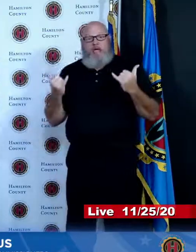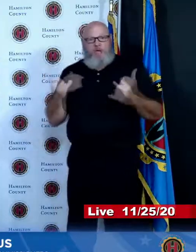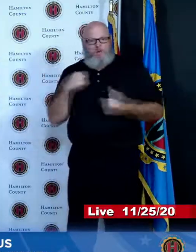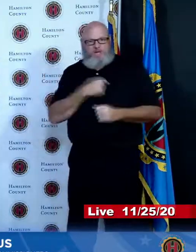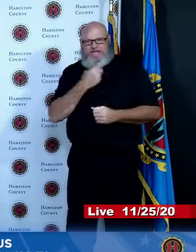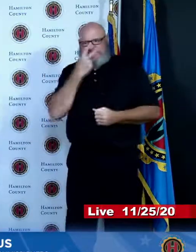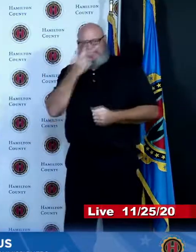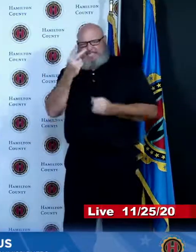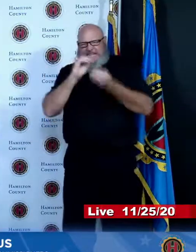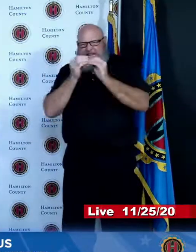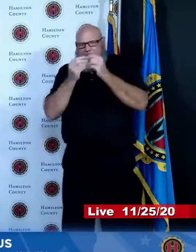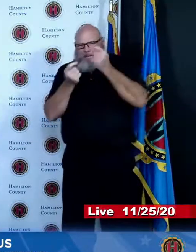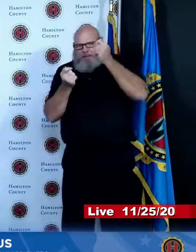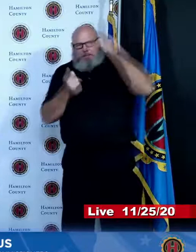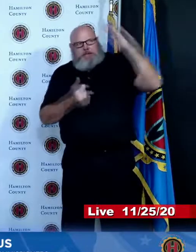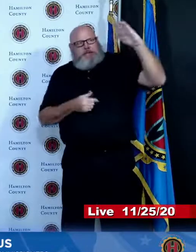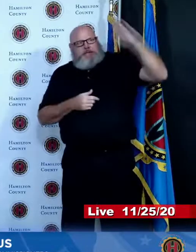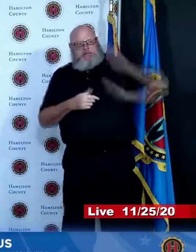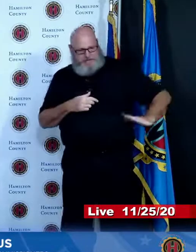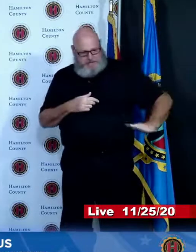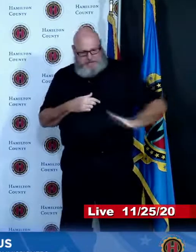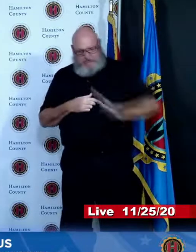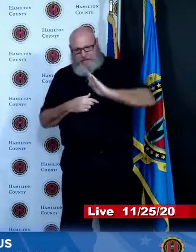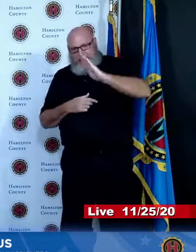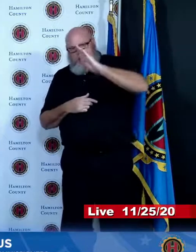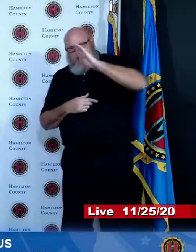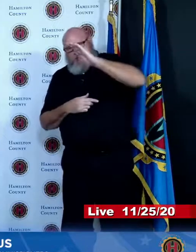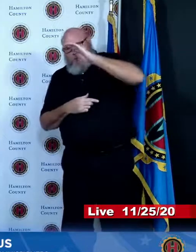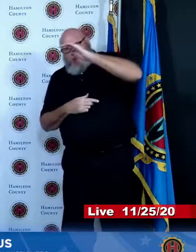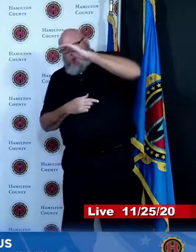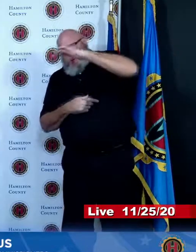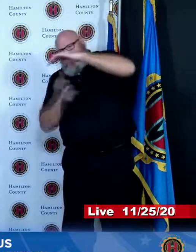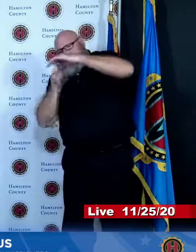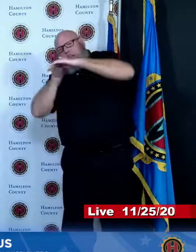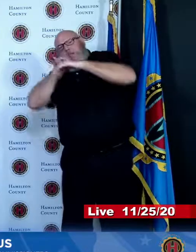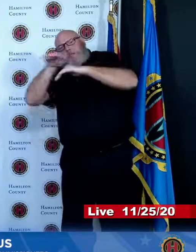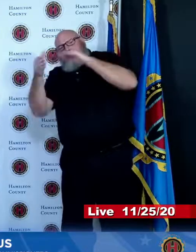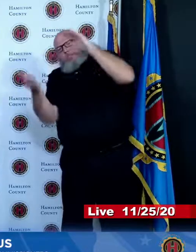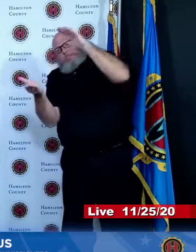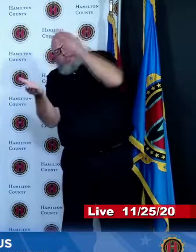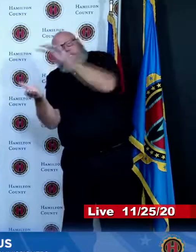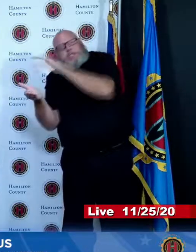especially as we go into a holiday where I hope that people will kind of heed the warning that